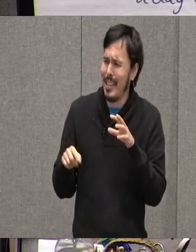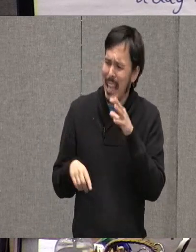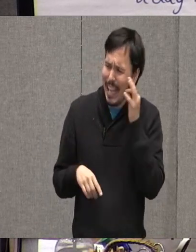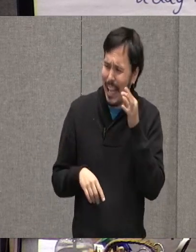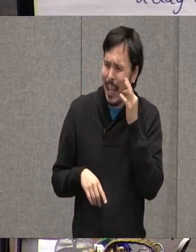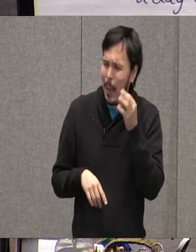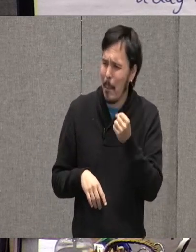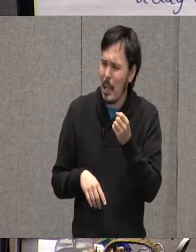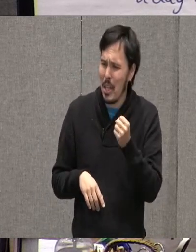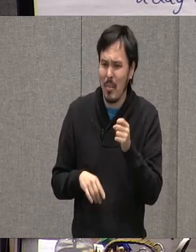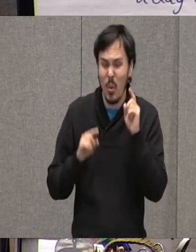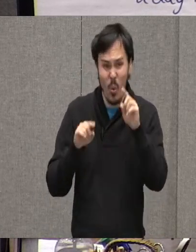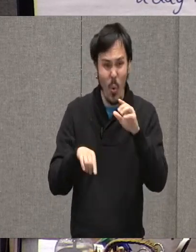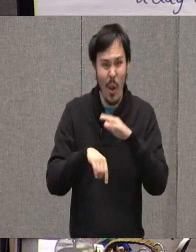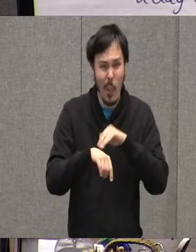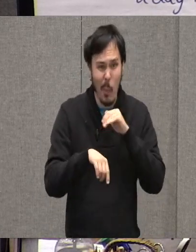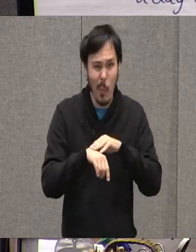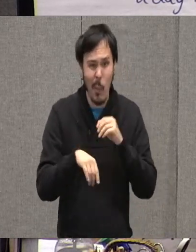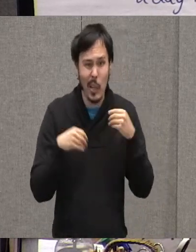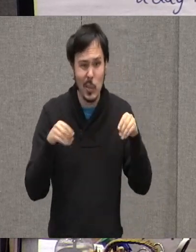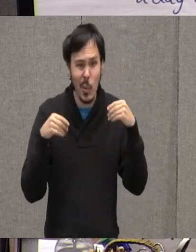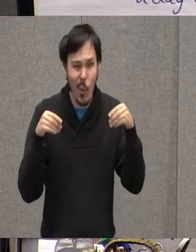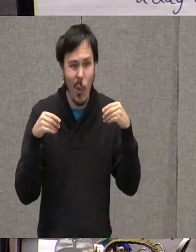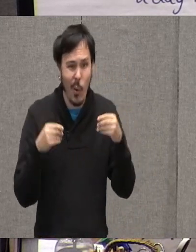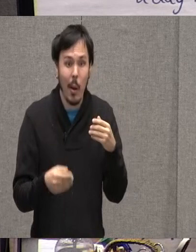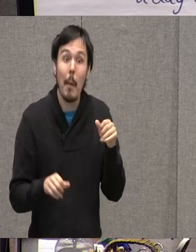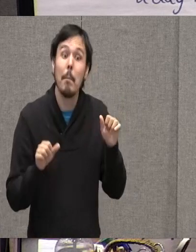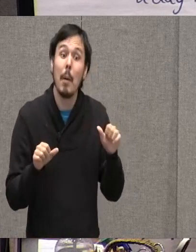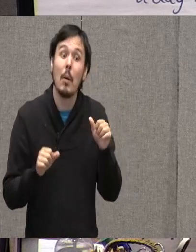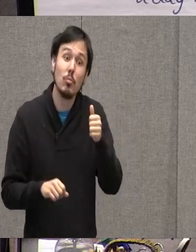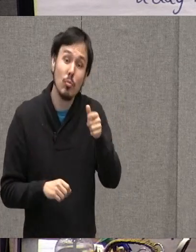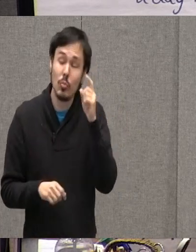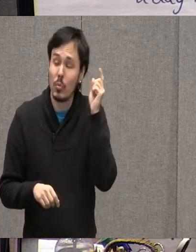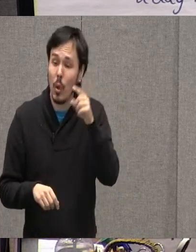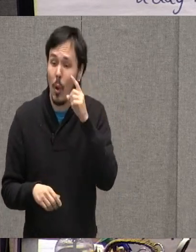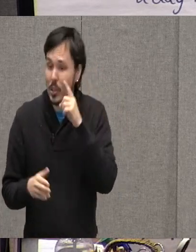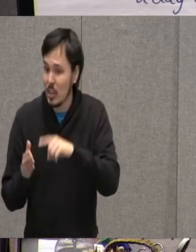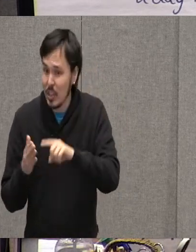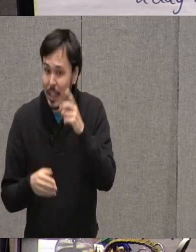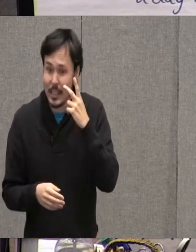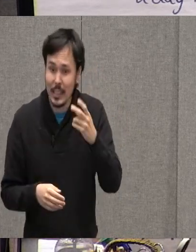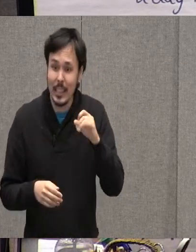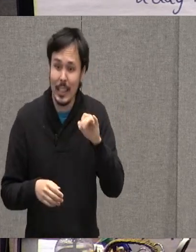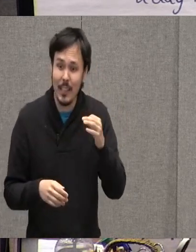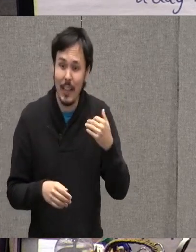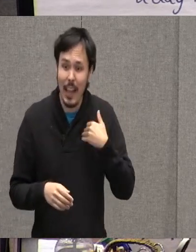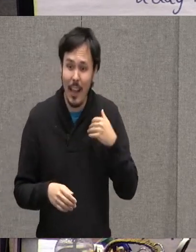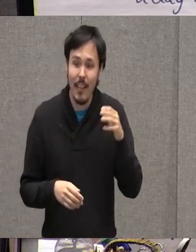I'd have to go the pet store and look, right. Maybe you need to also just to see if there's cat milk actually out there.